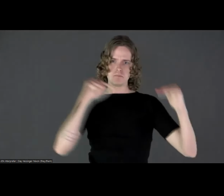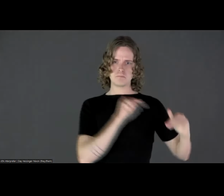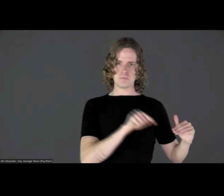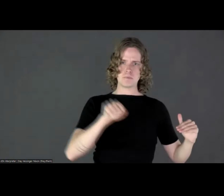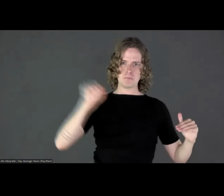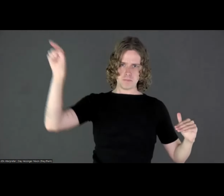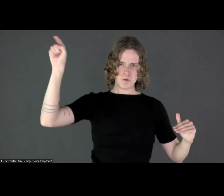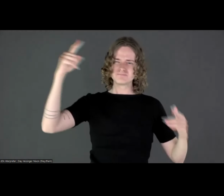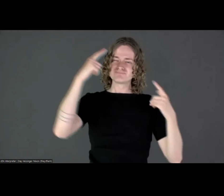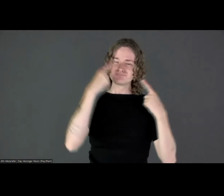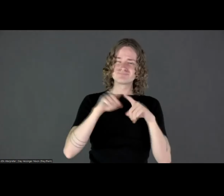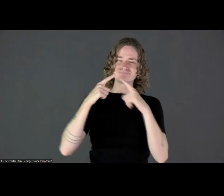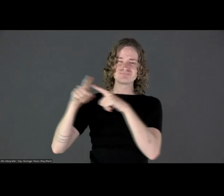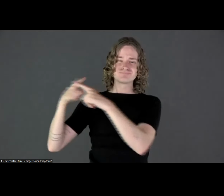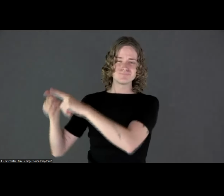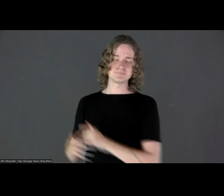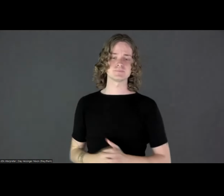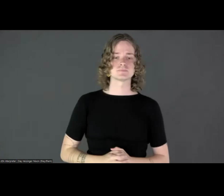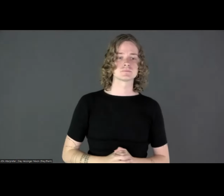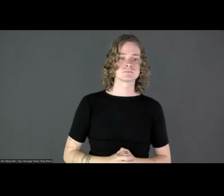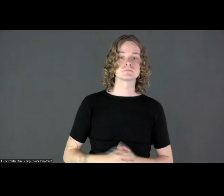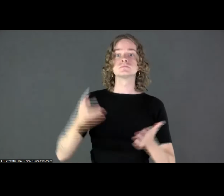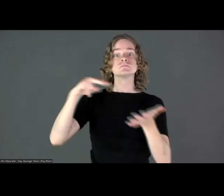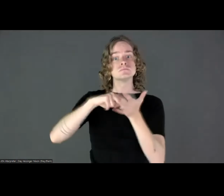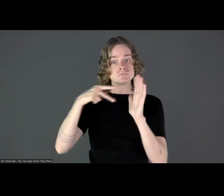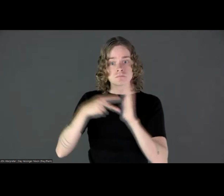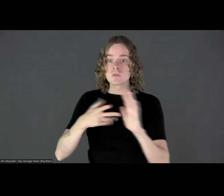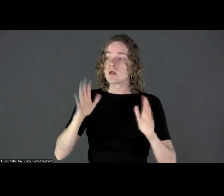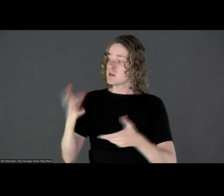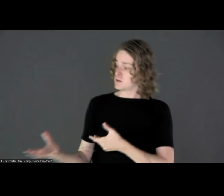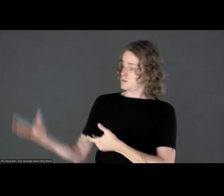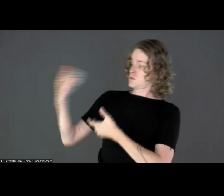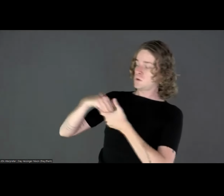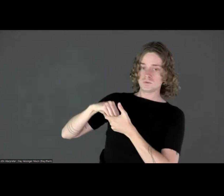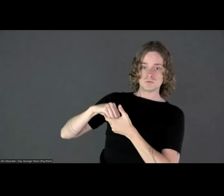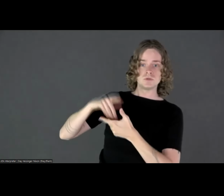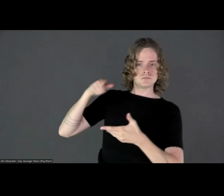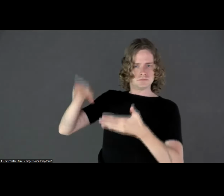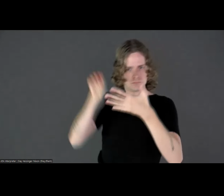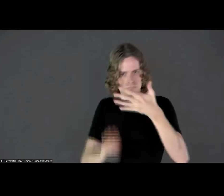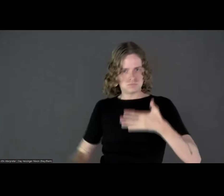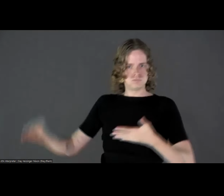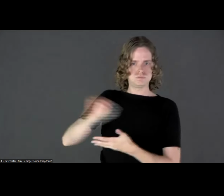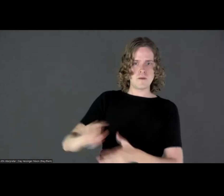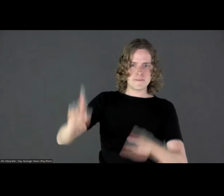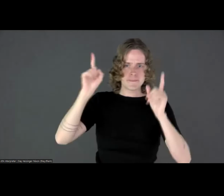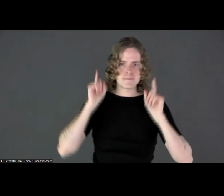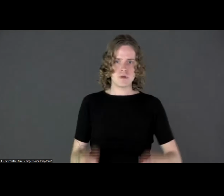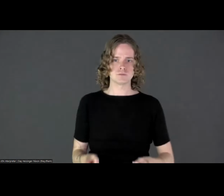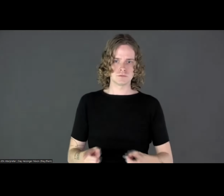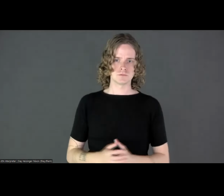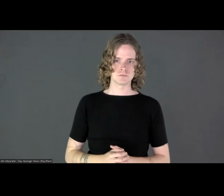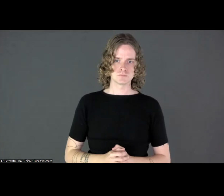tools. So inclusion must be central to prevention and preparations for all future challenges.